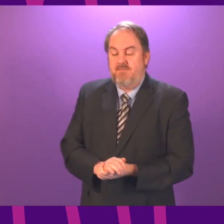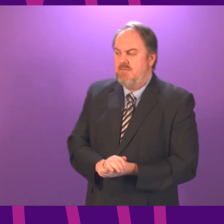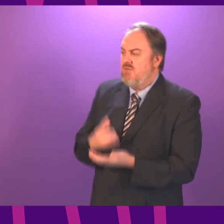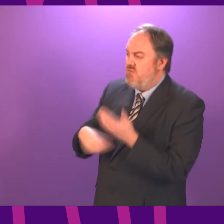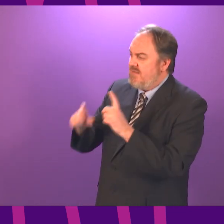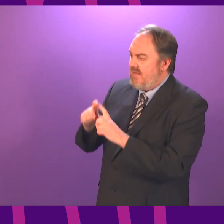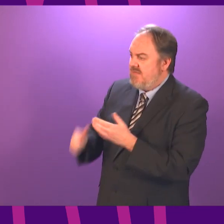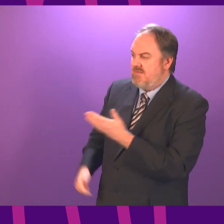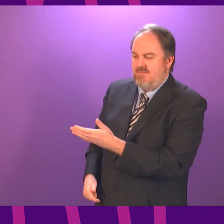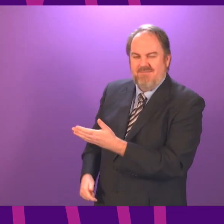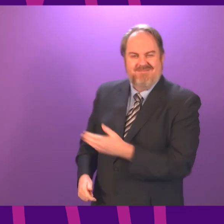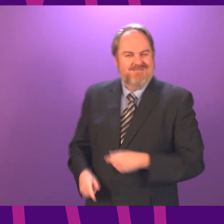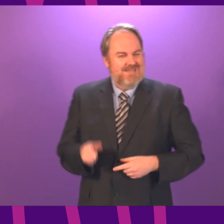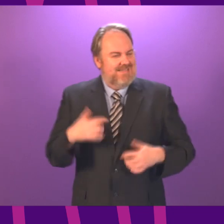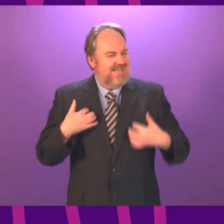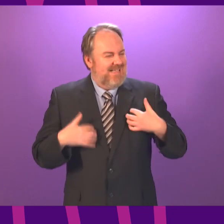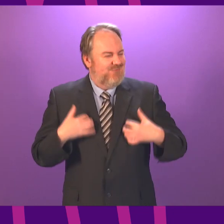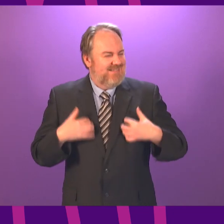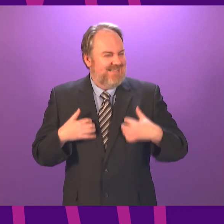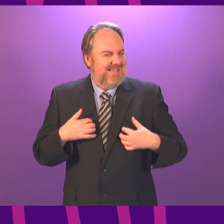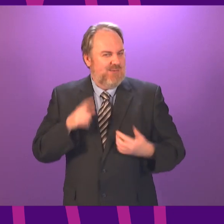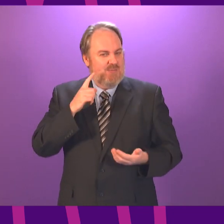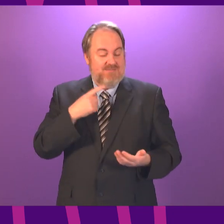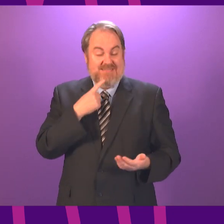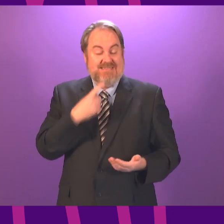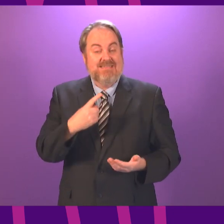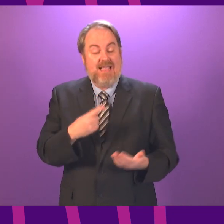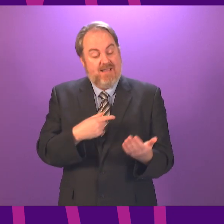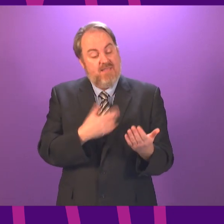did not want to give a number for how many of the 52 recommendations have been implemented,